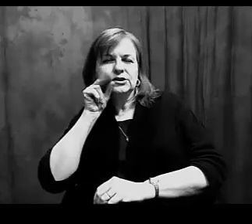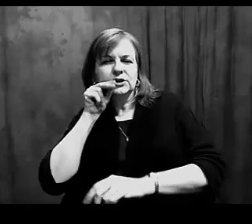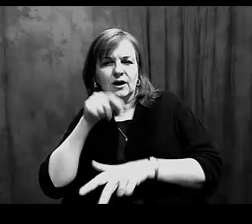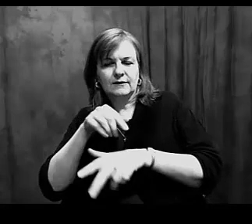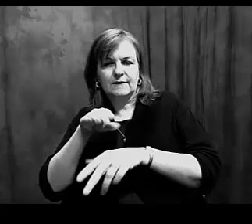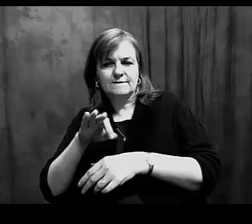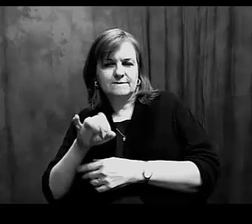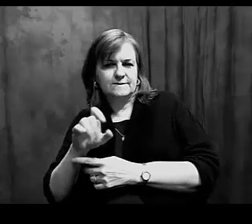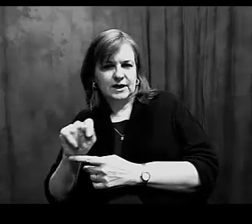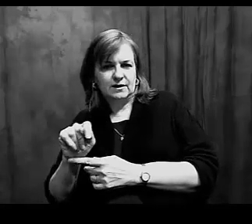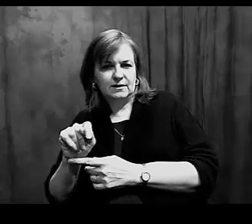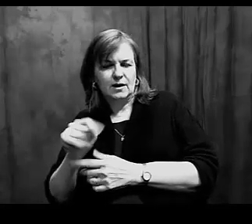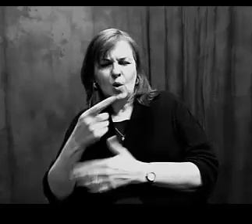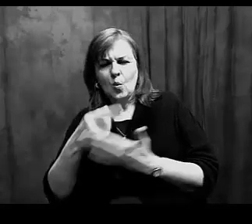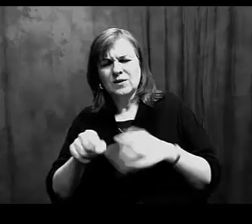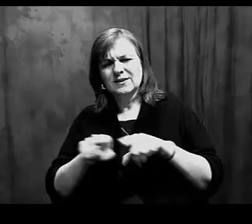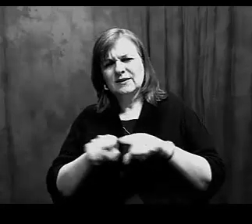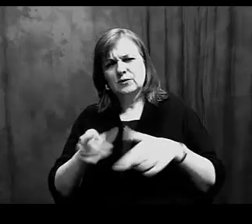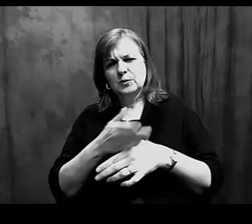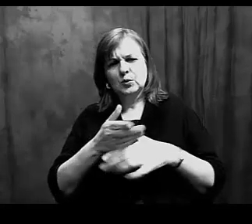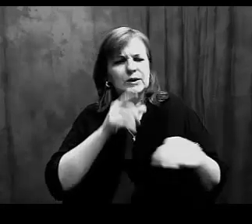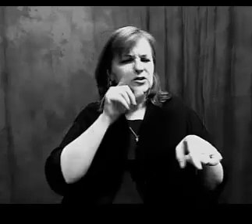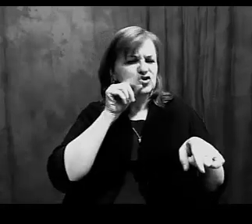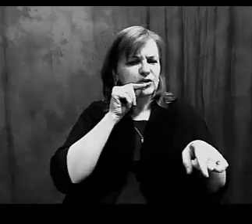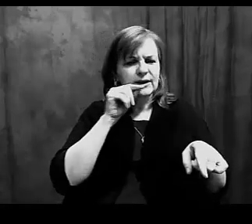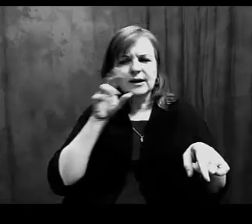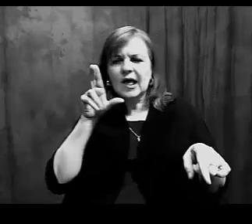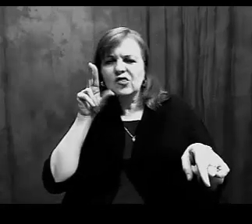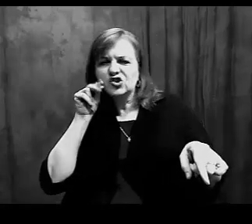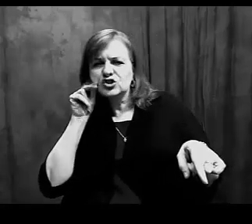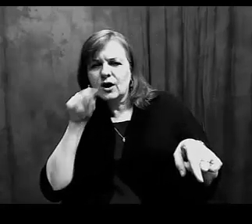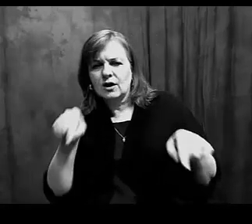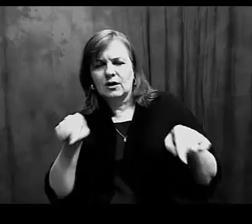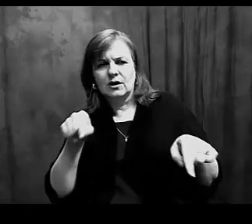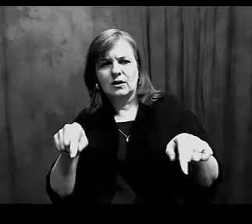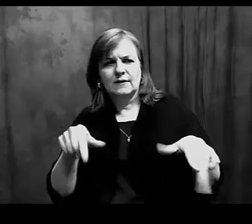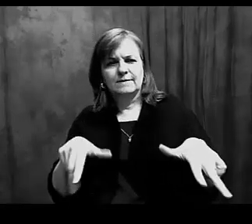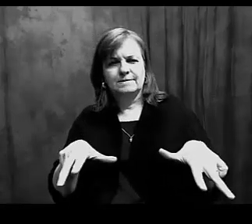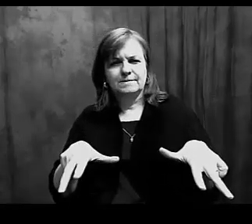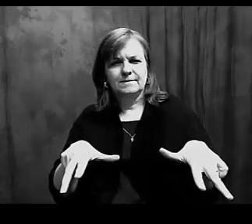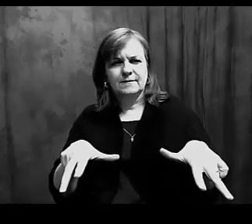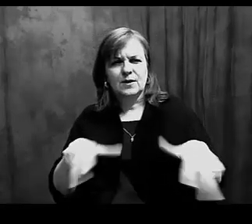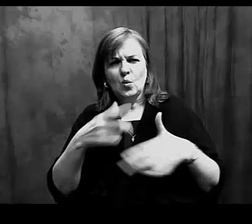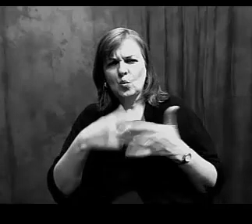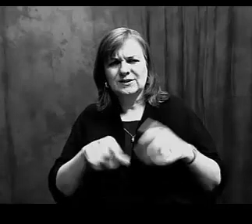that looked like a duck so what's the difference between my duck feet and chicken feet?